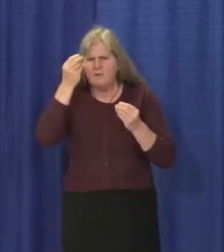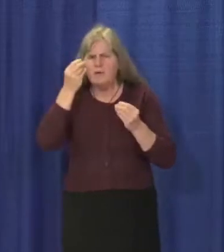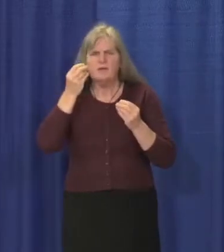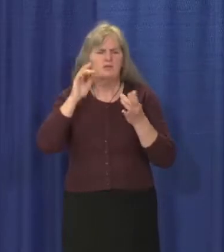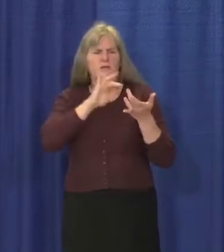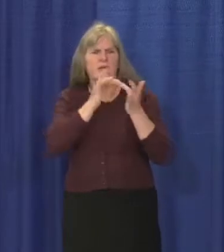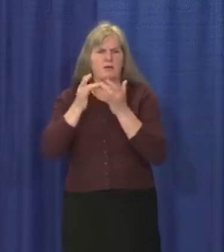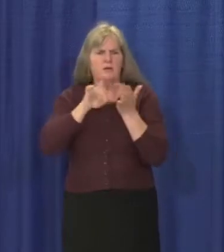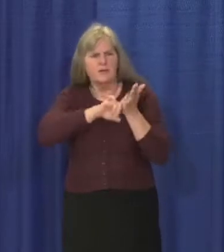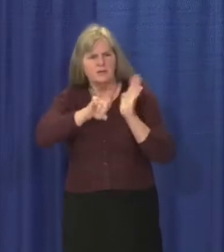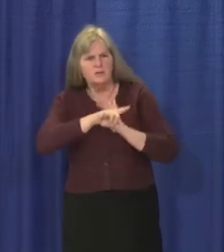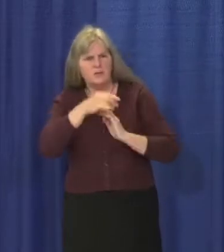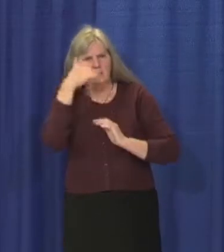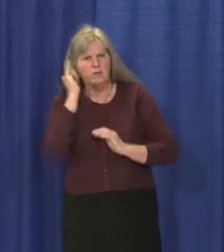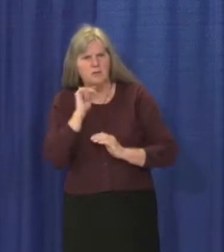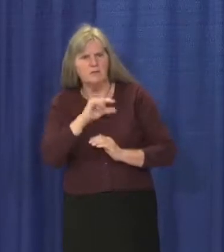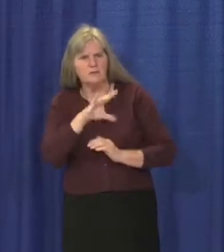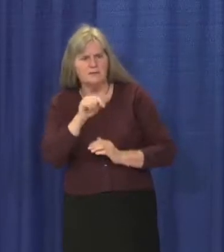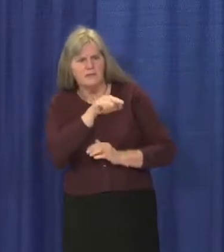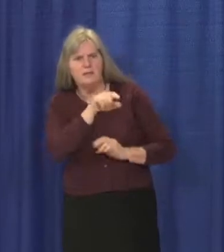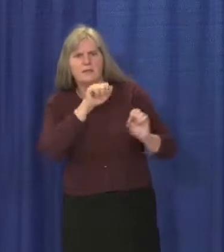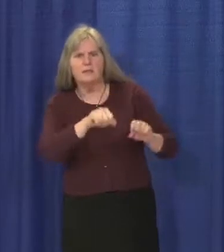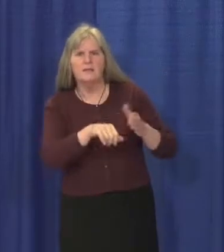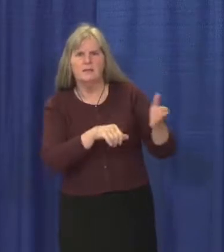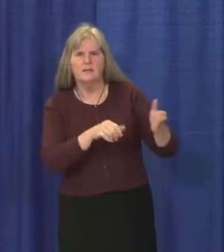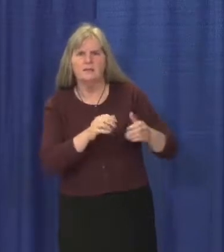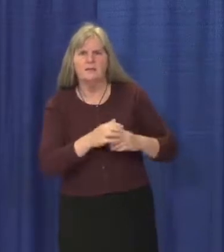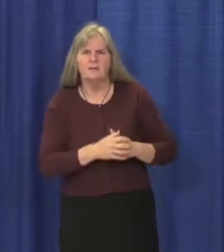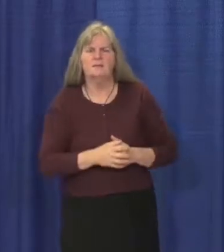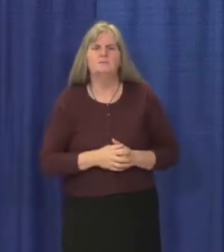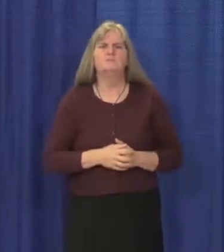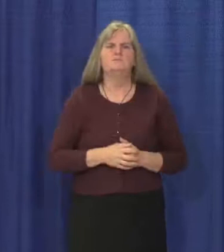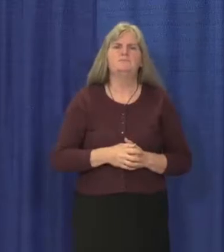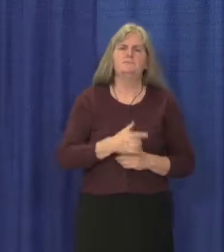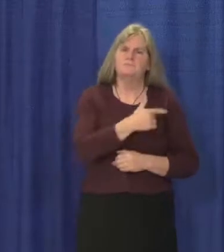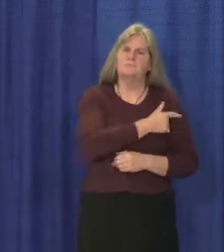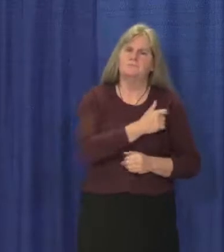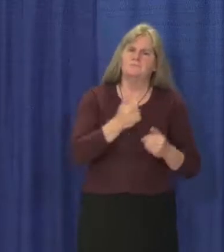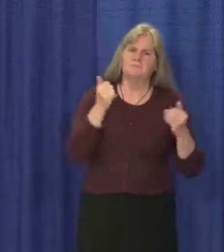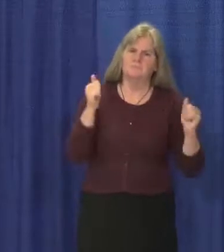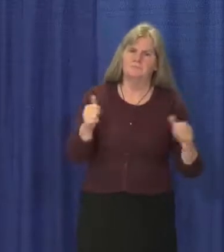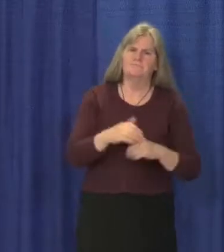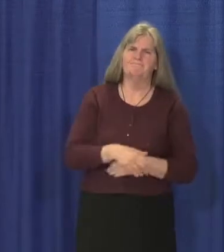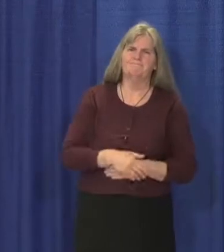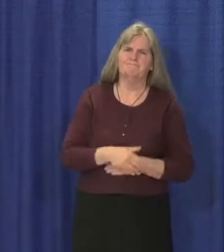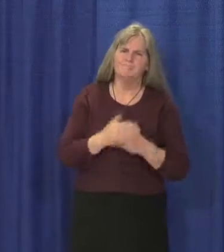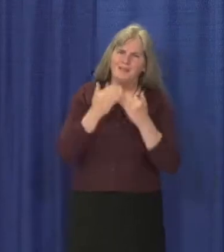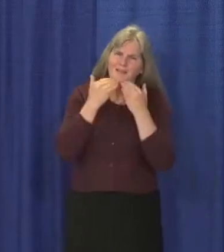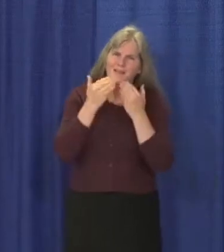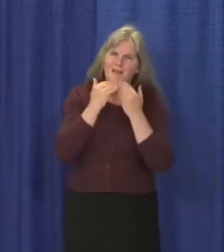and that information is available on YUKON.ca. I want to thank all the leaders